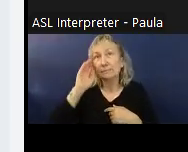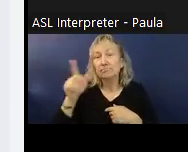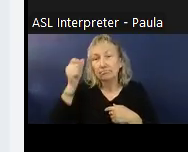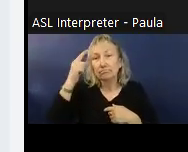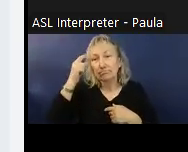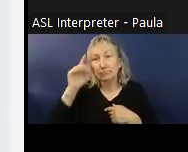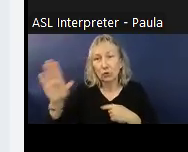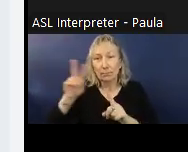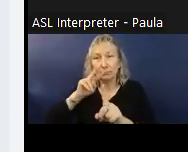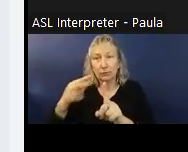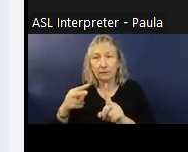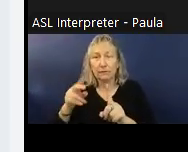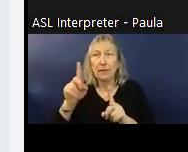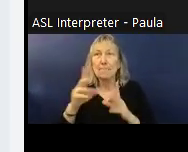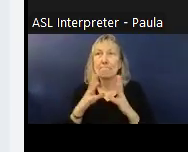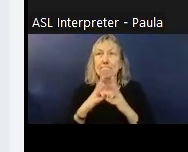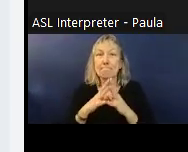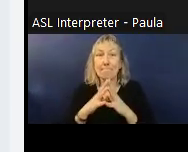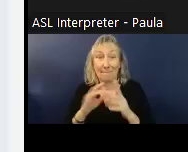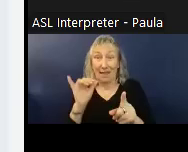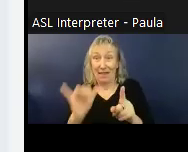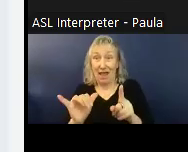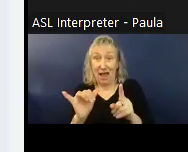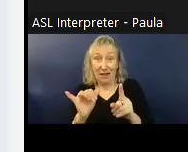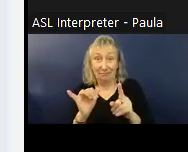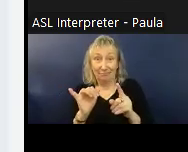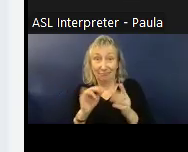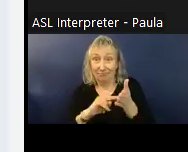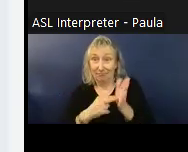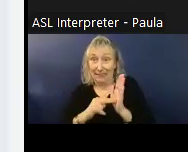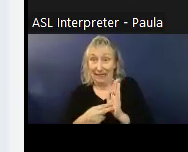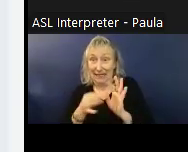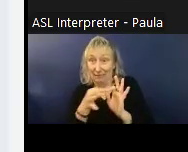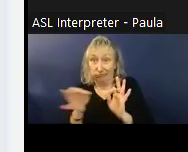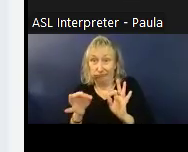One thing that we did with the definitions in Rule writing, you know,